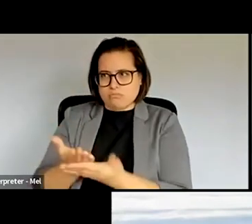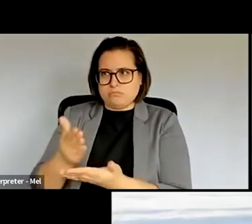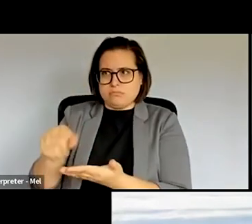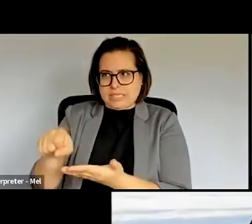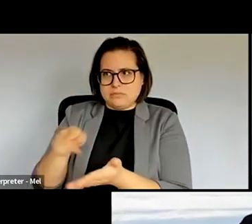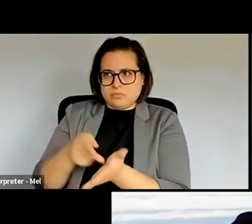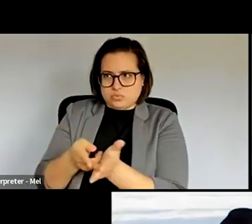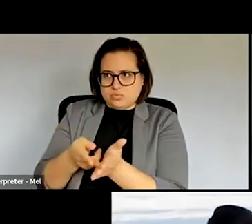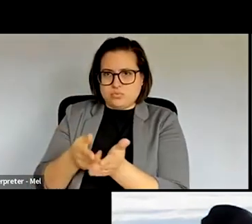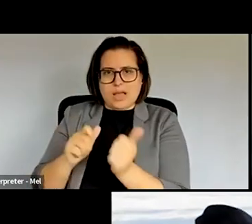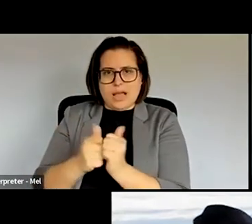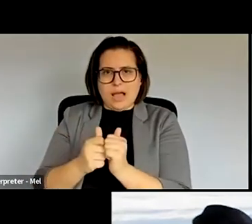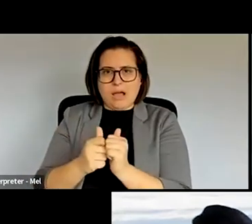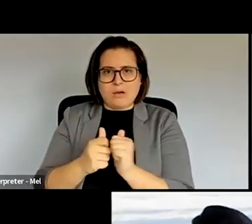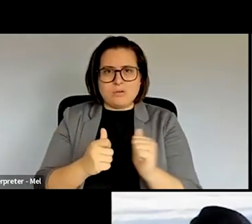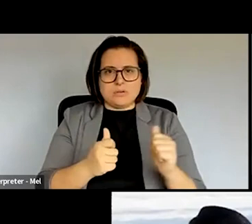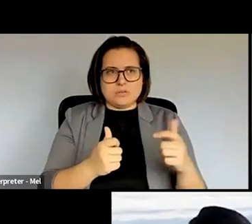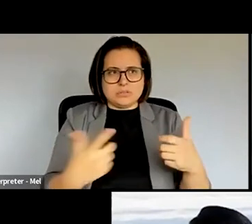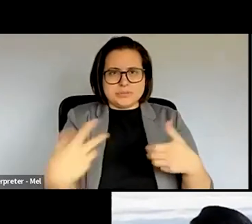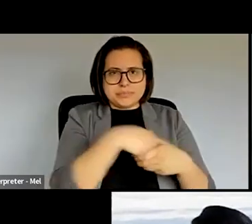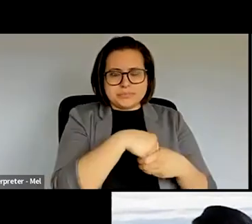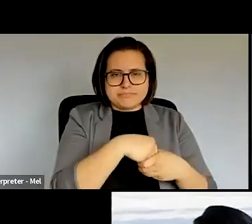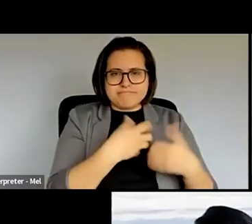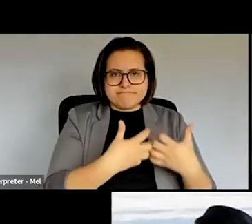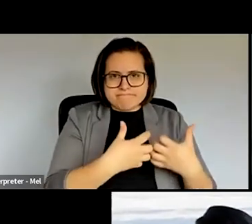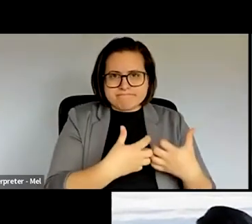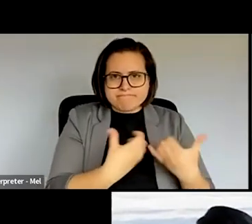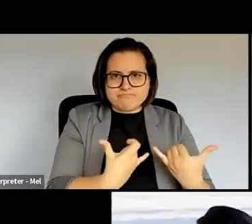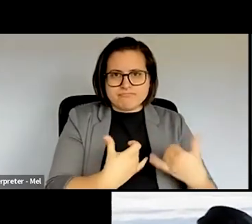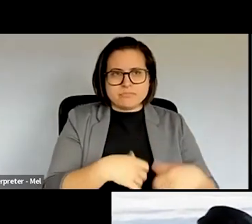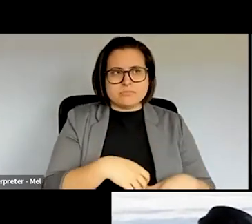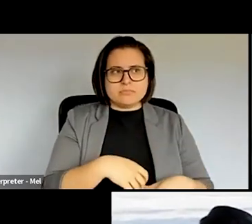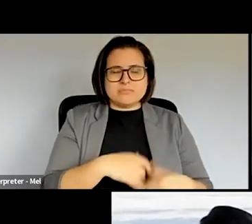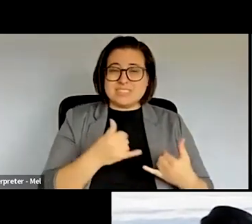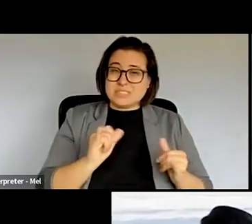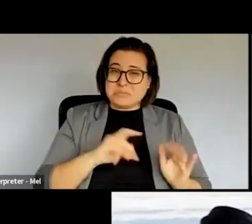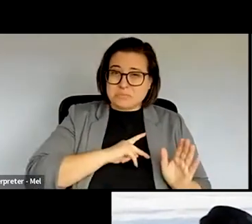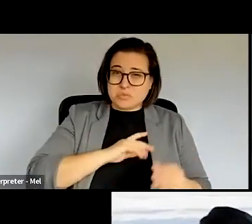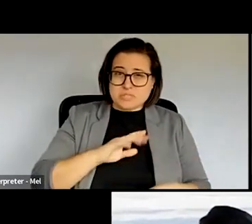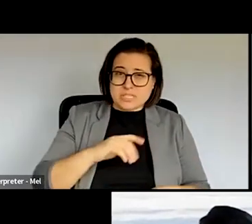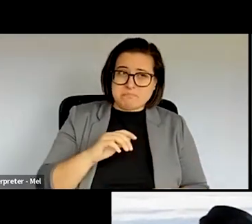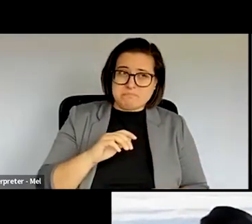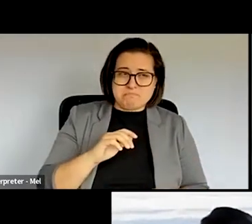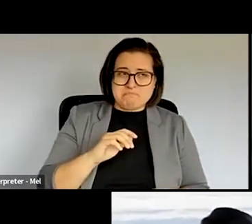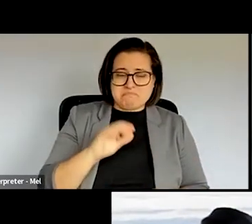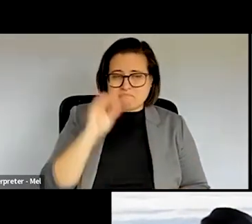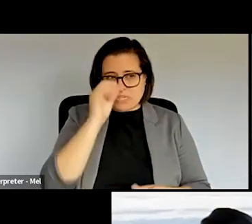the machine learning mechanisms that we use today is still in my view not quite within our grasp.